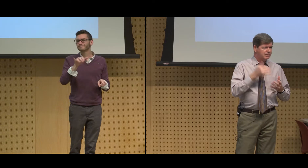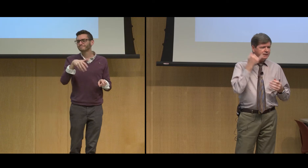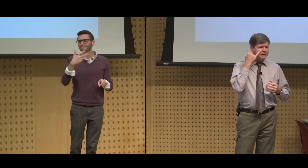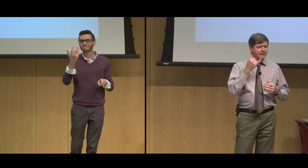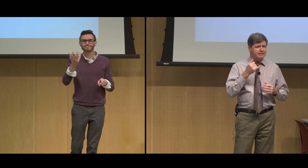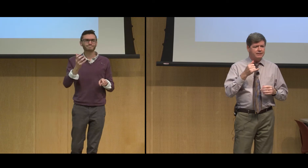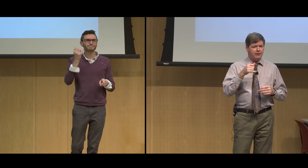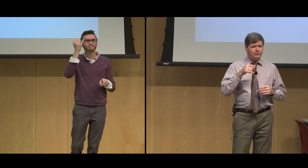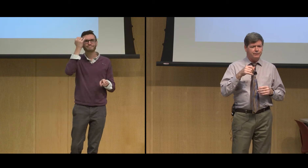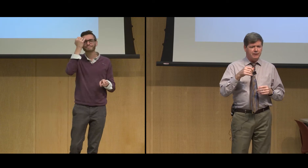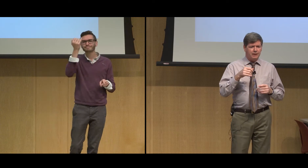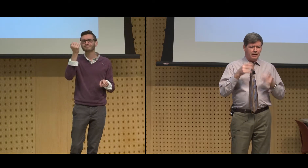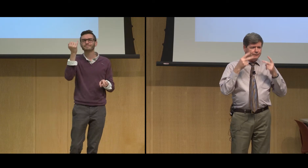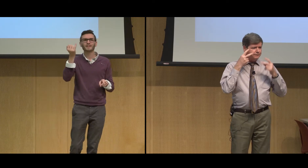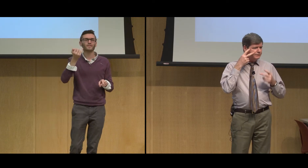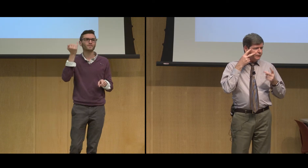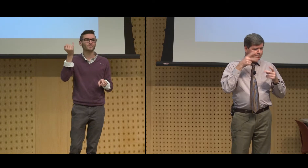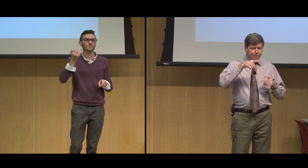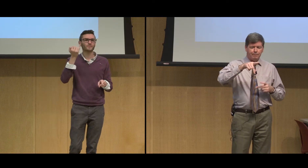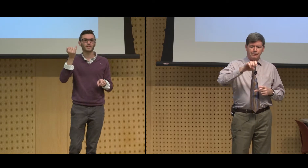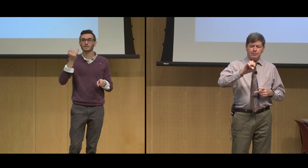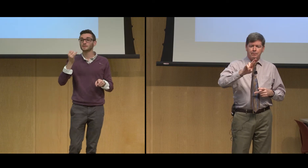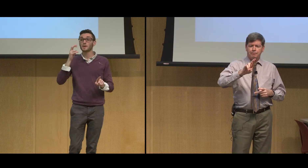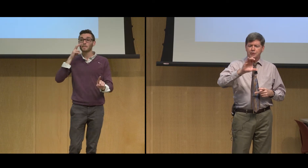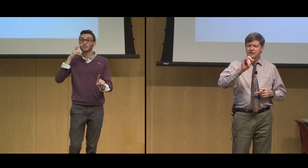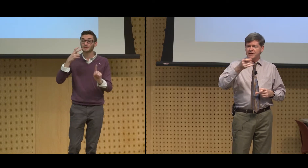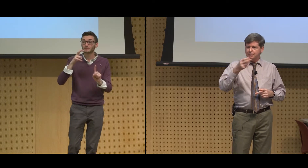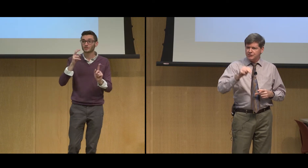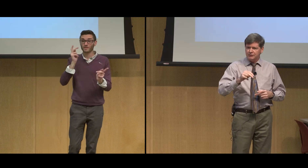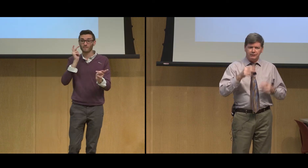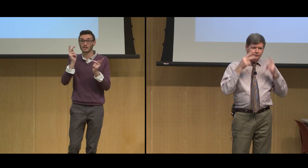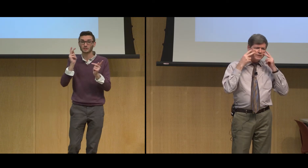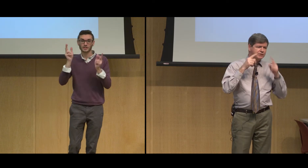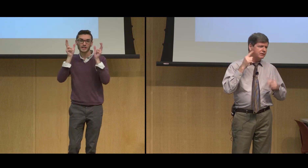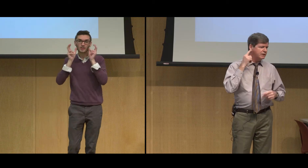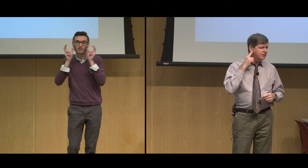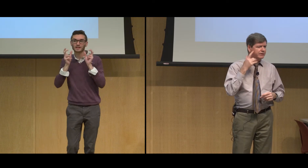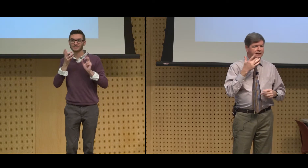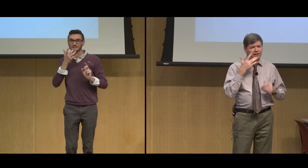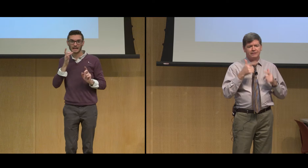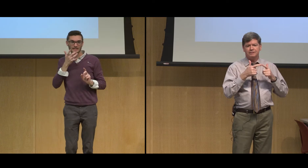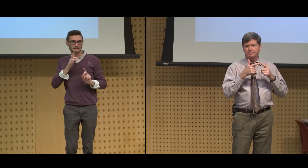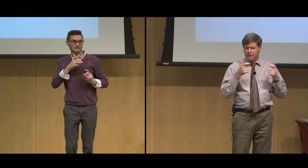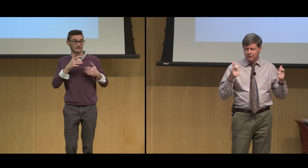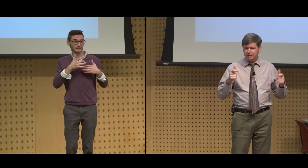Like, the idea of-- of, you know, perception-- you know, vision, hearing, taste blah, blah blah,